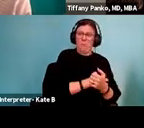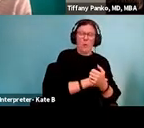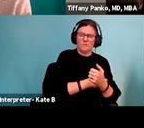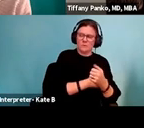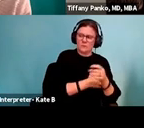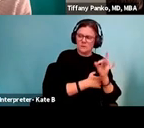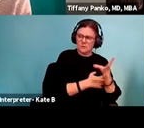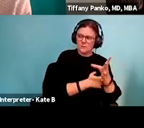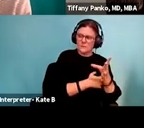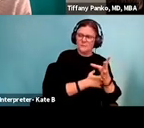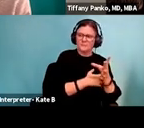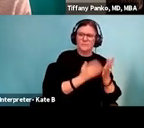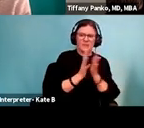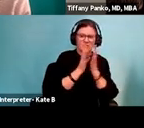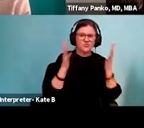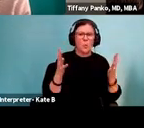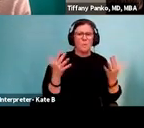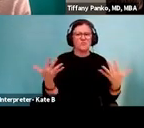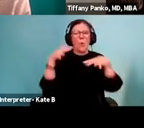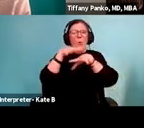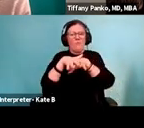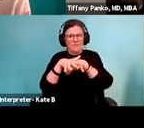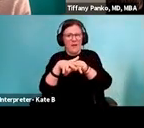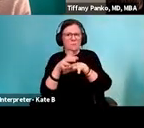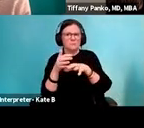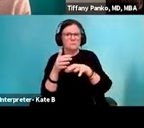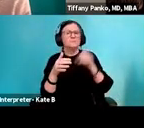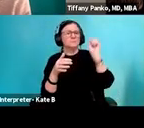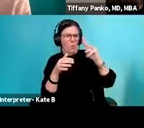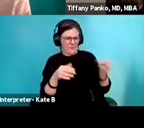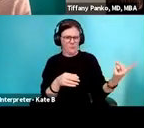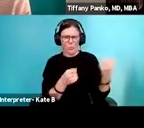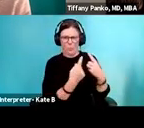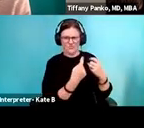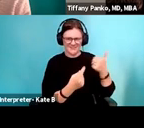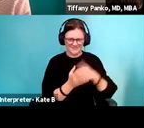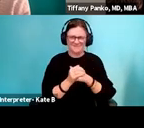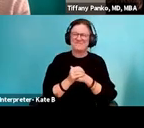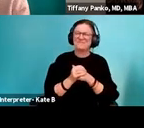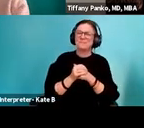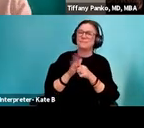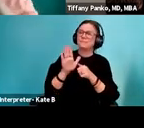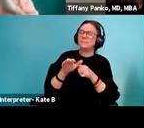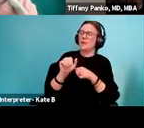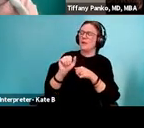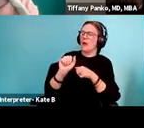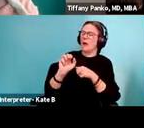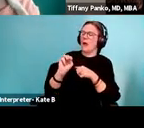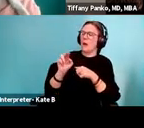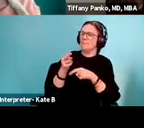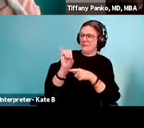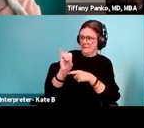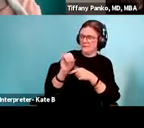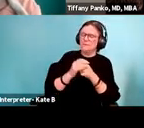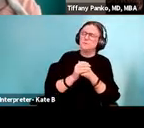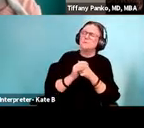That there is so much overlap. Okay, we got some questions. From Ami, since we can only